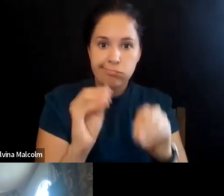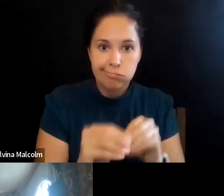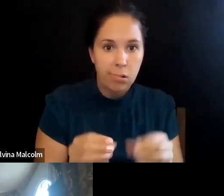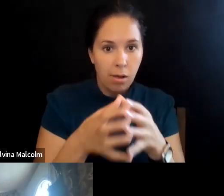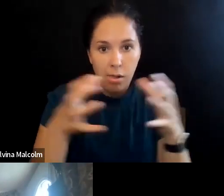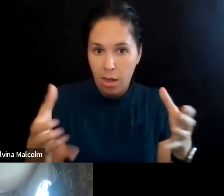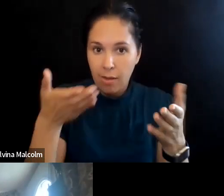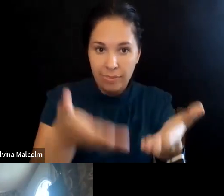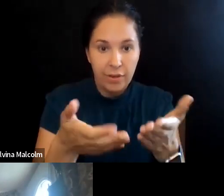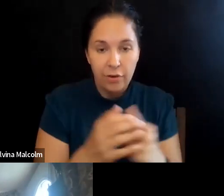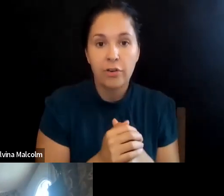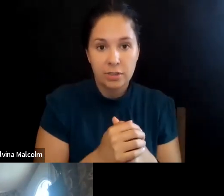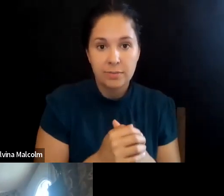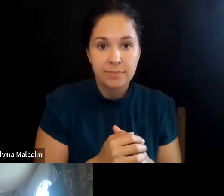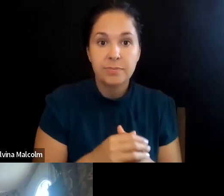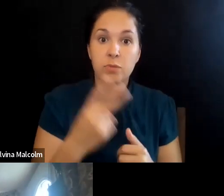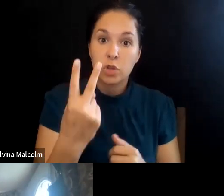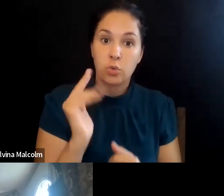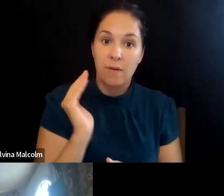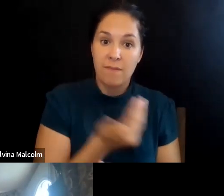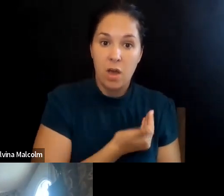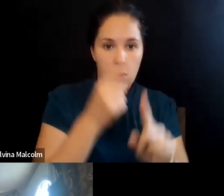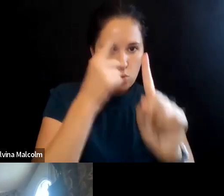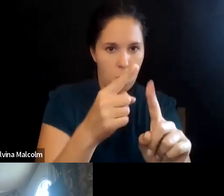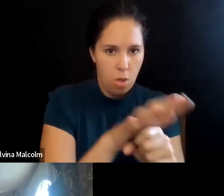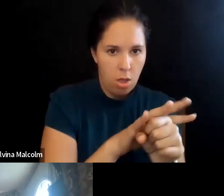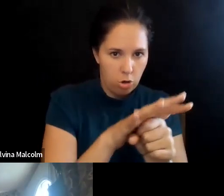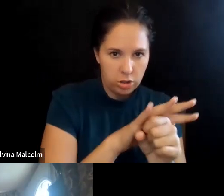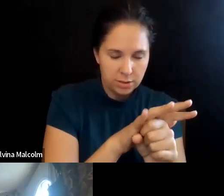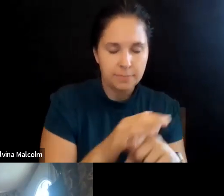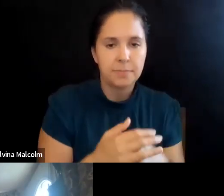valuable as you want it to be, and that